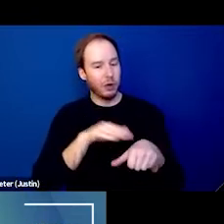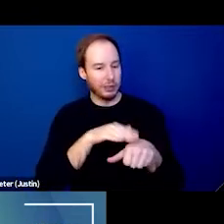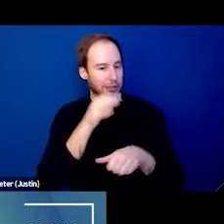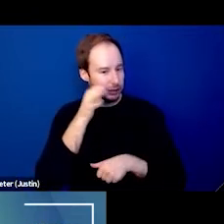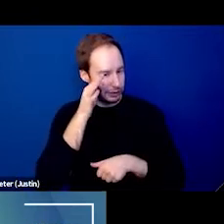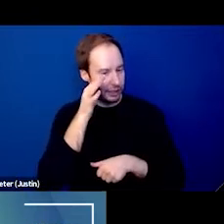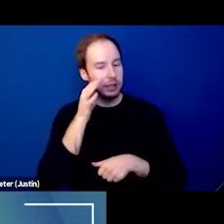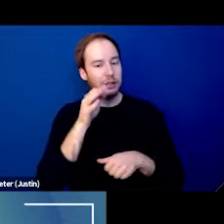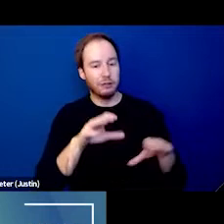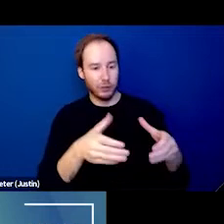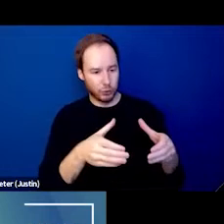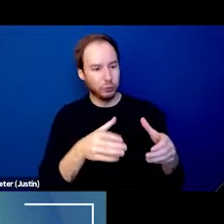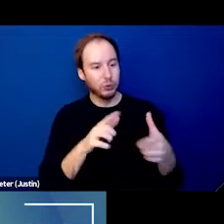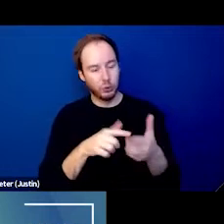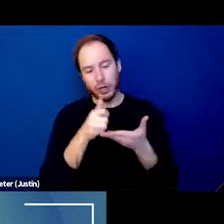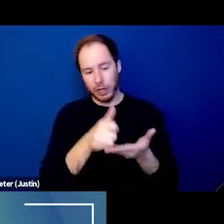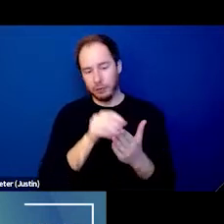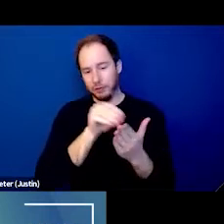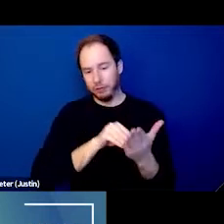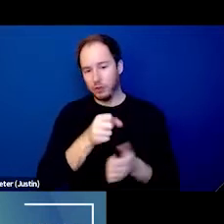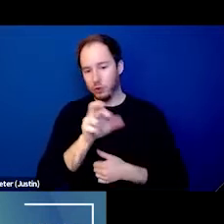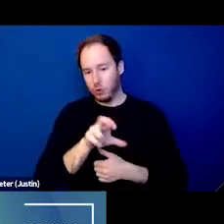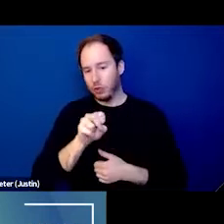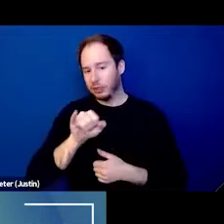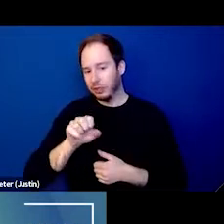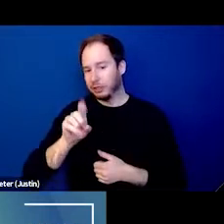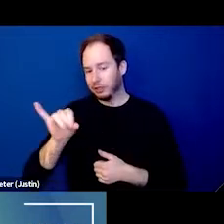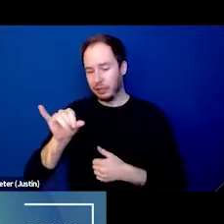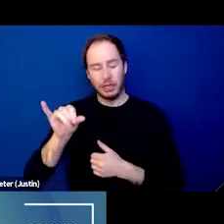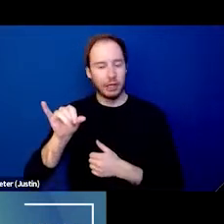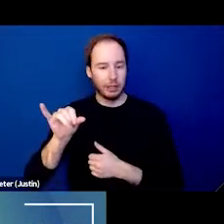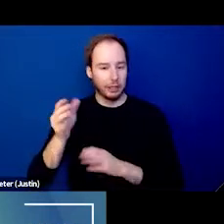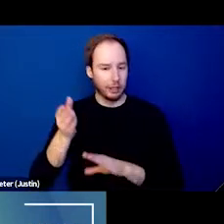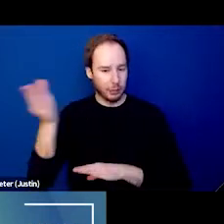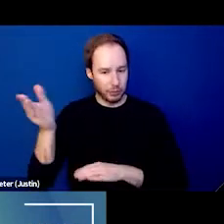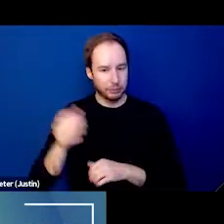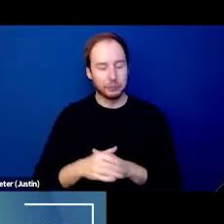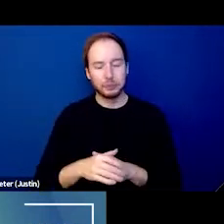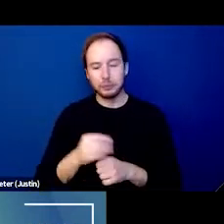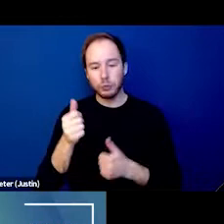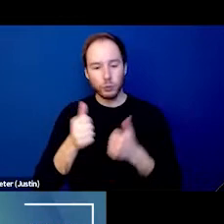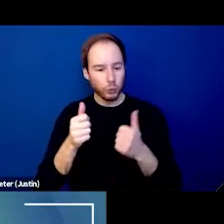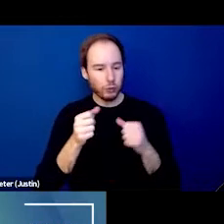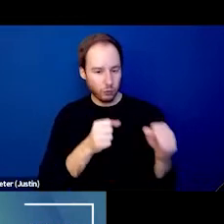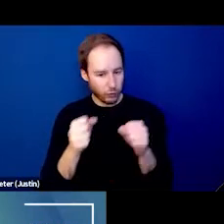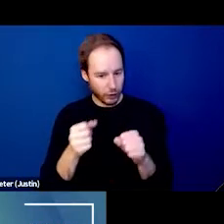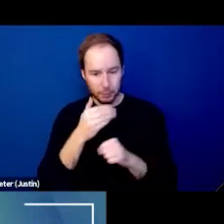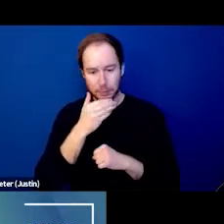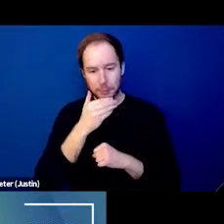SOAR assisted SSI, SSDI applications and discuss strategies for gaining buy-ins for SOAR